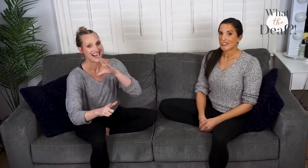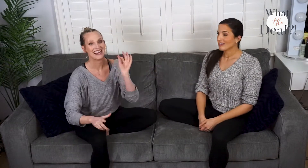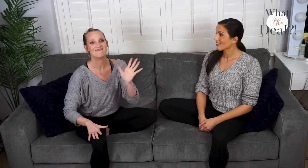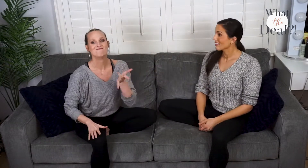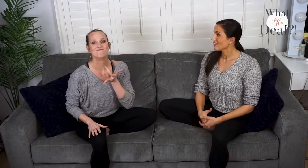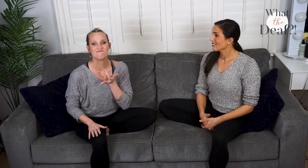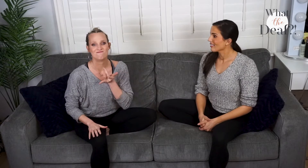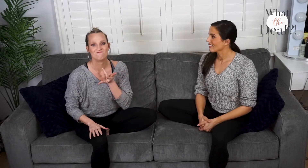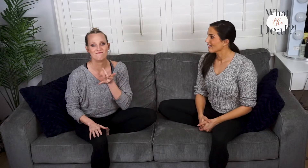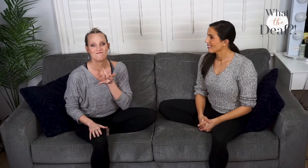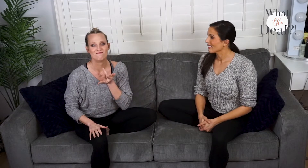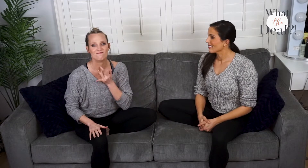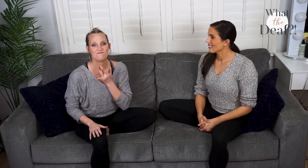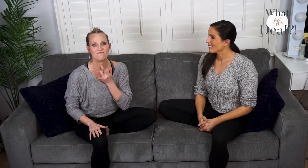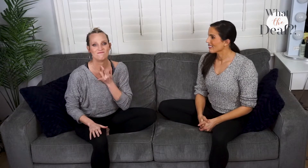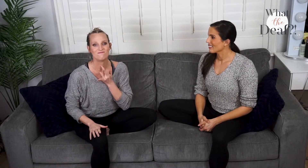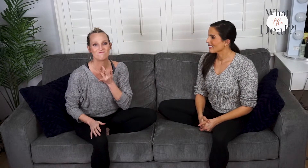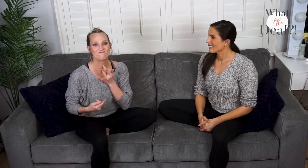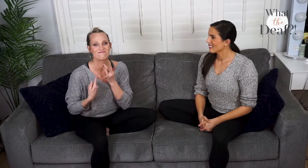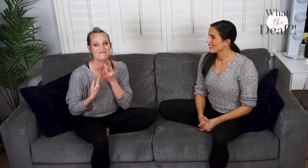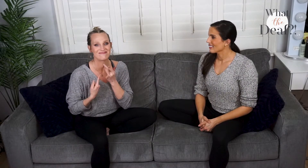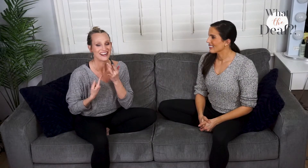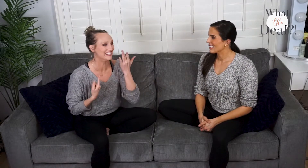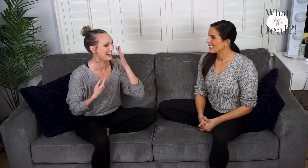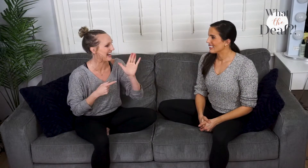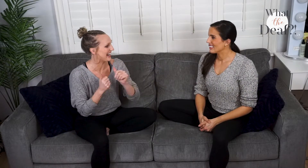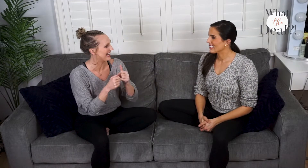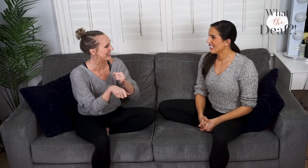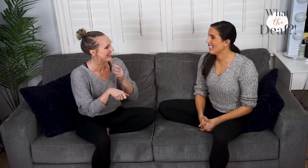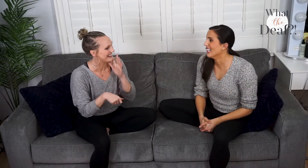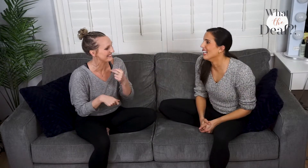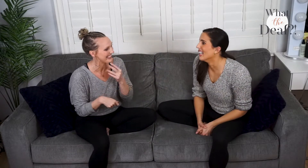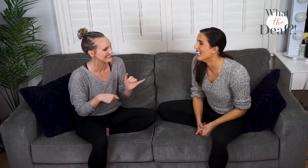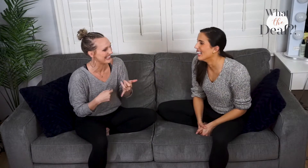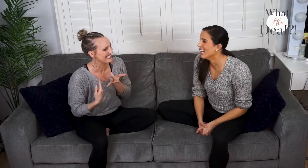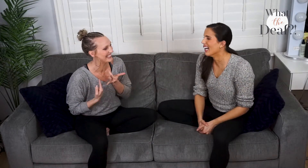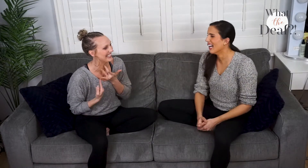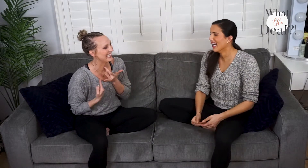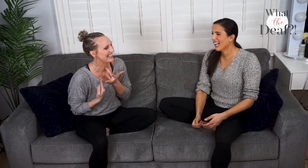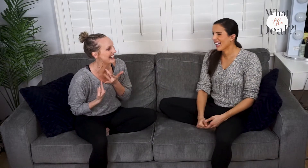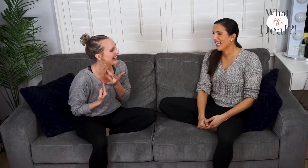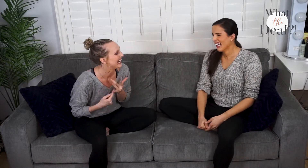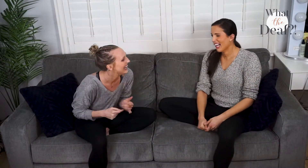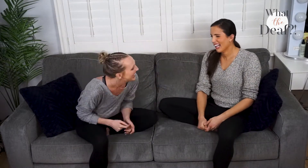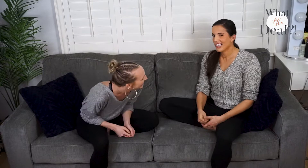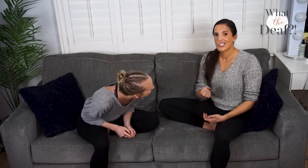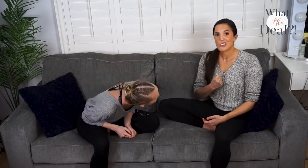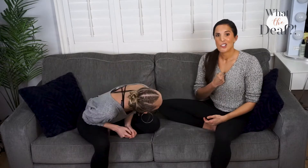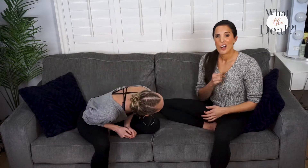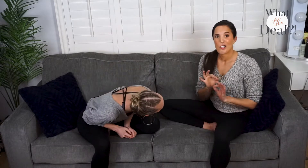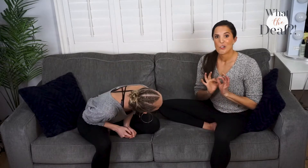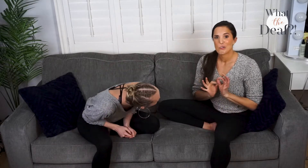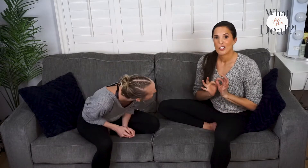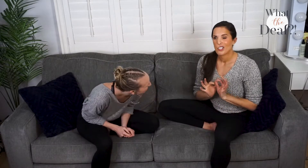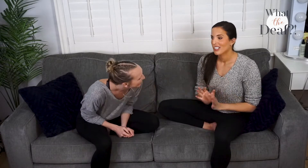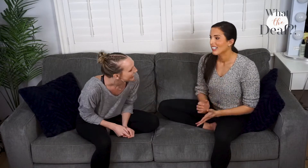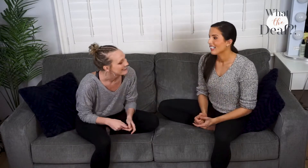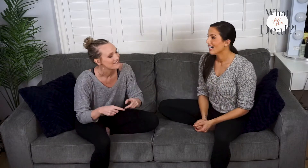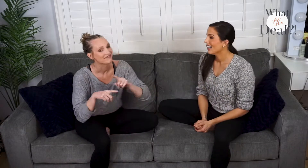good positioning and jokes on me. I don't know how Jenny's gonna interpret that, but.. Sorry interpreter.